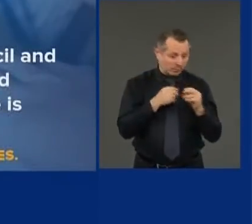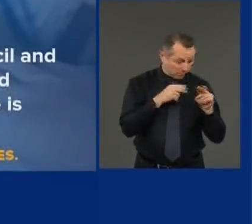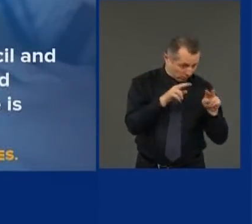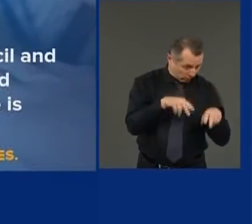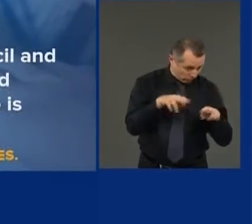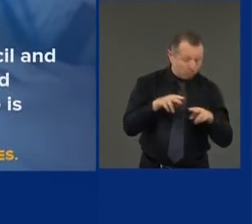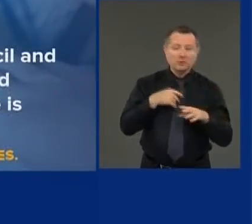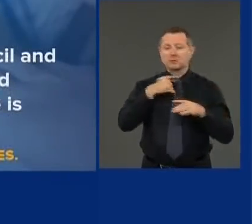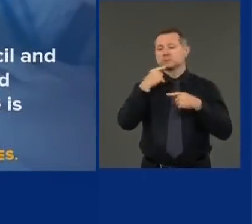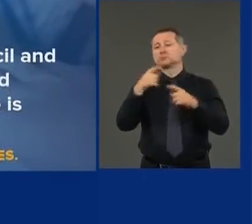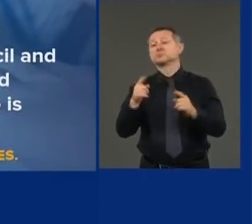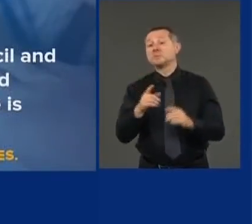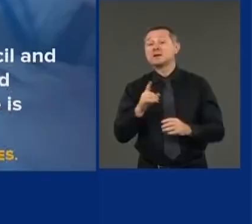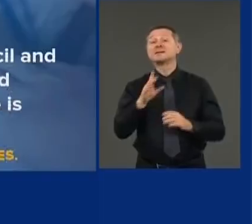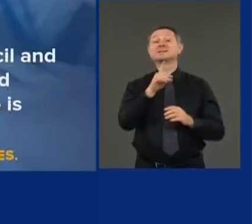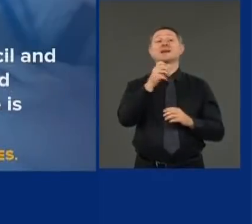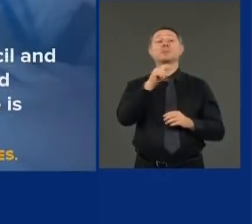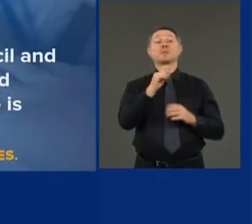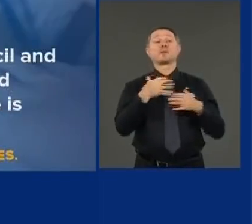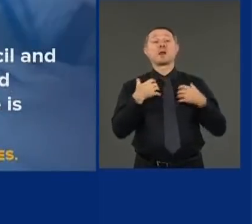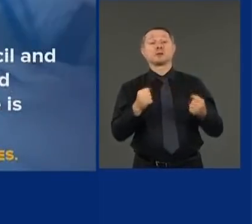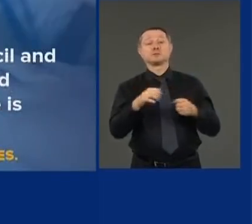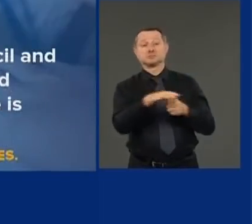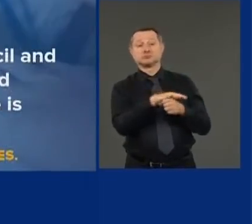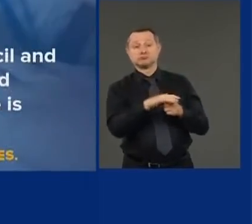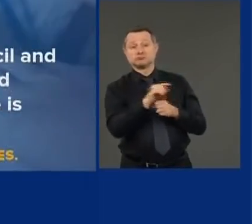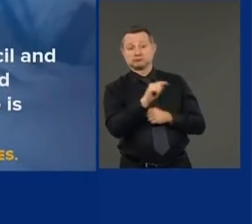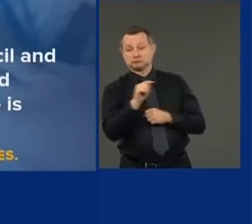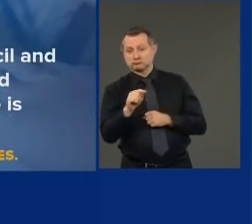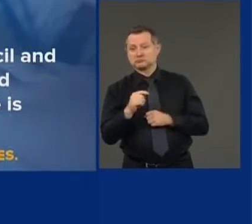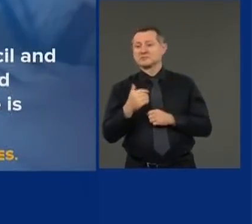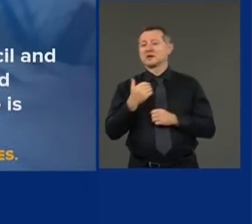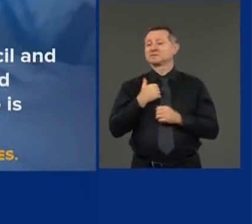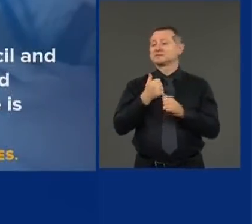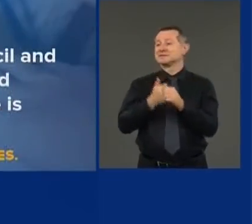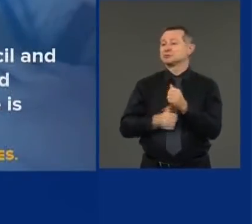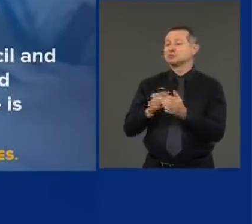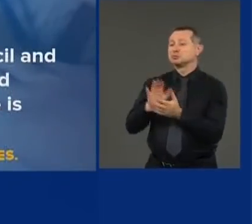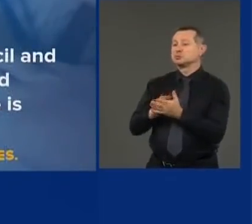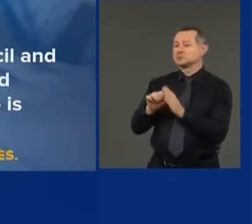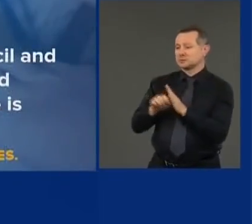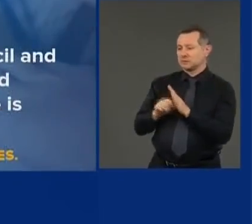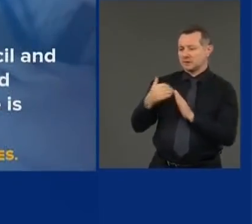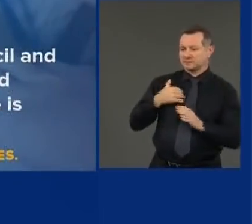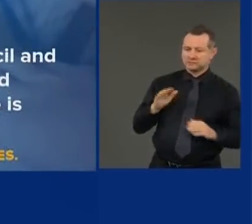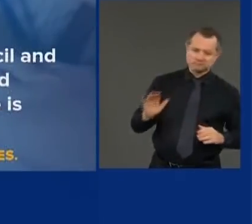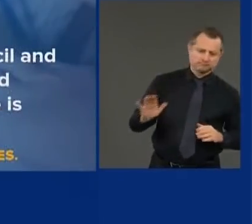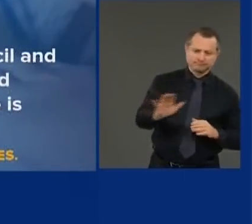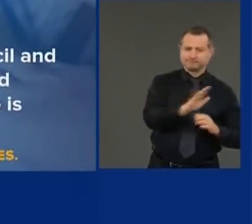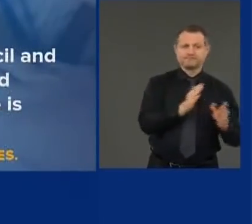WE ARE GOING TO REOPEN AND WE WILL FOLLOW THE DATA AND MAKE A DECISION ON THE DATA. THE DEPARTMENT OF HEALTH IS ALSO WORKING ON THIS.